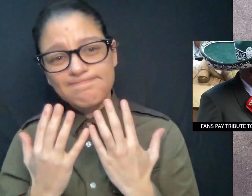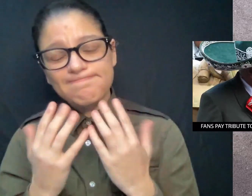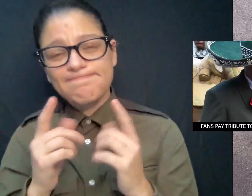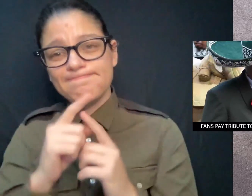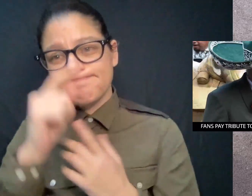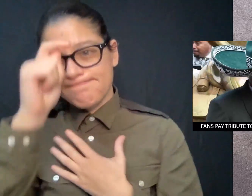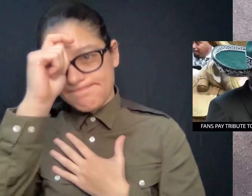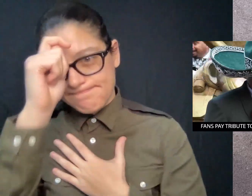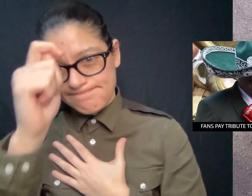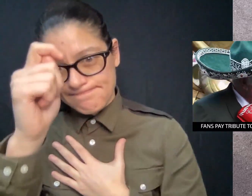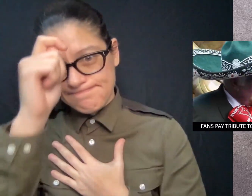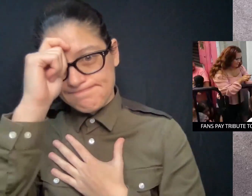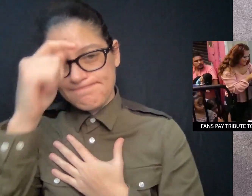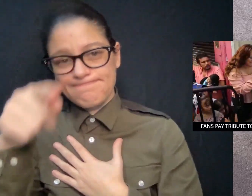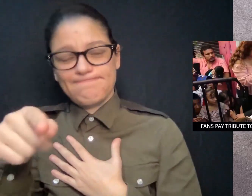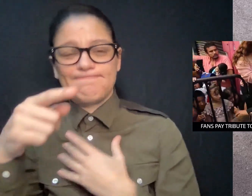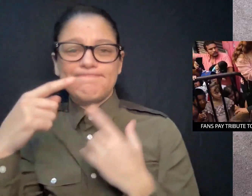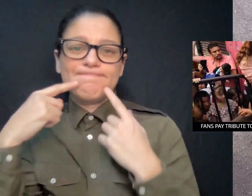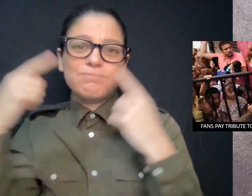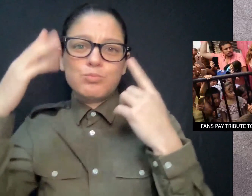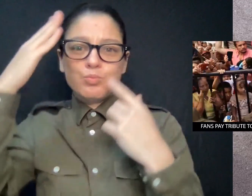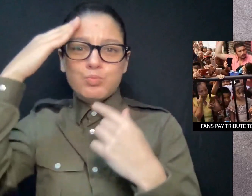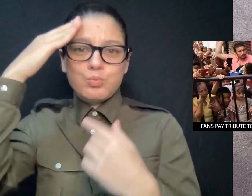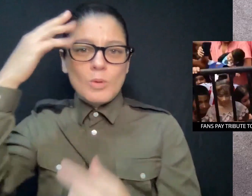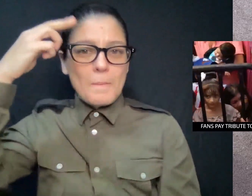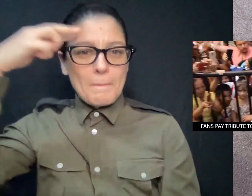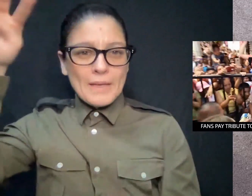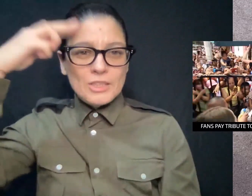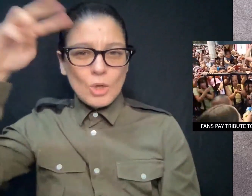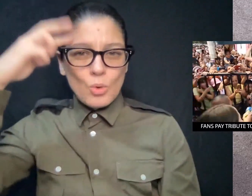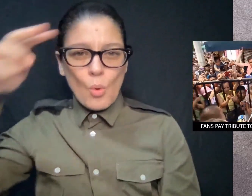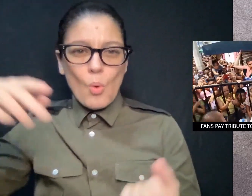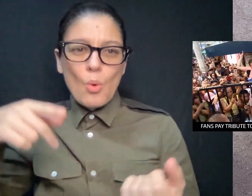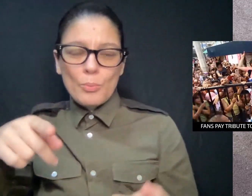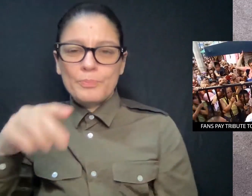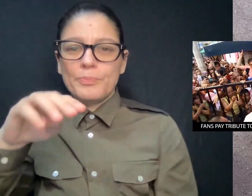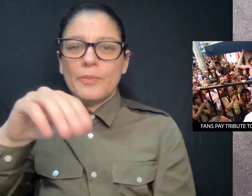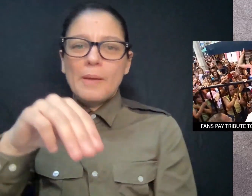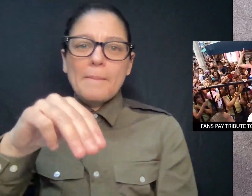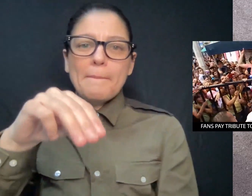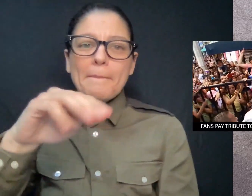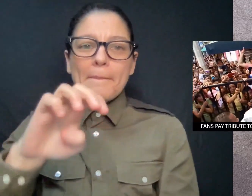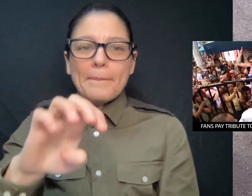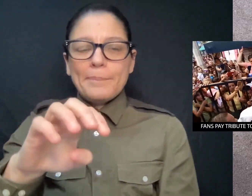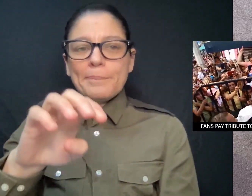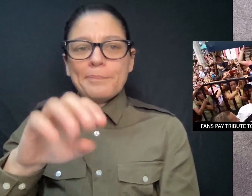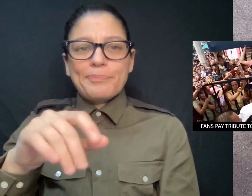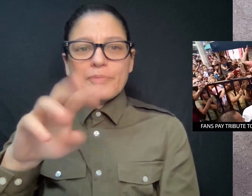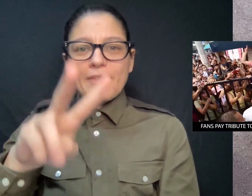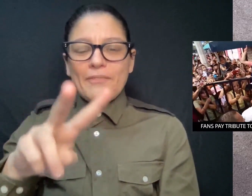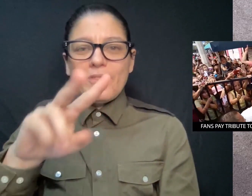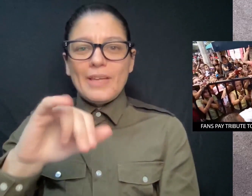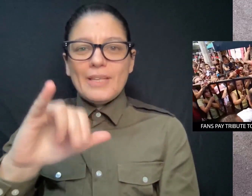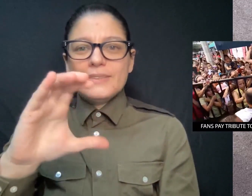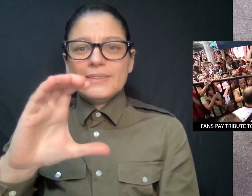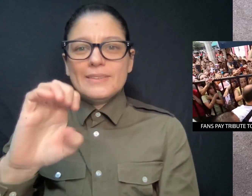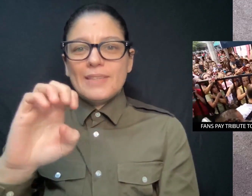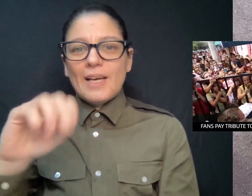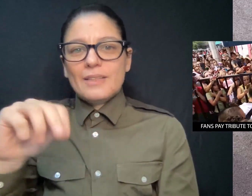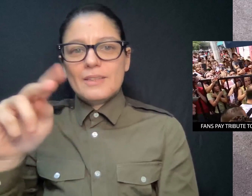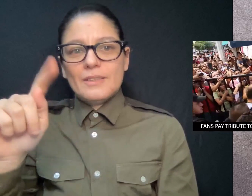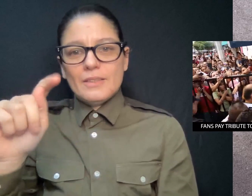thousands of fans paid tribute to Mexican singer Vicente Fernandez